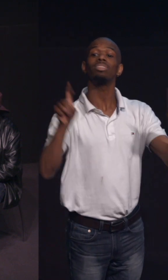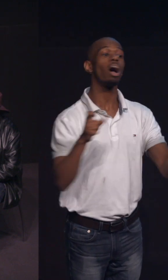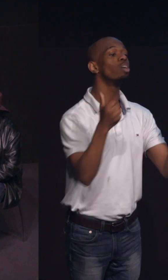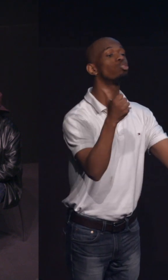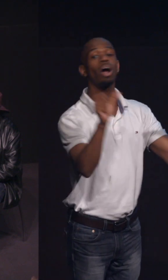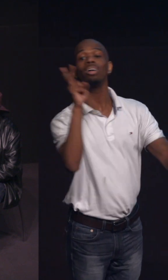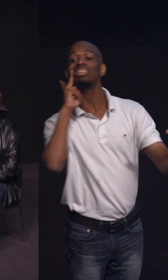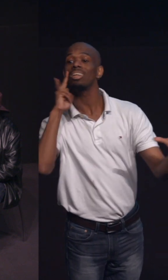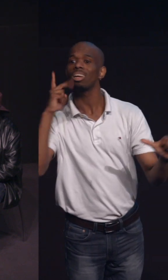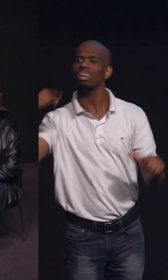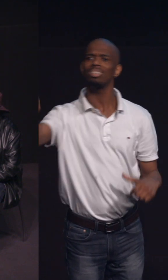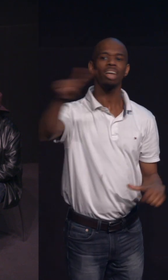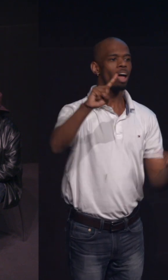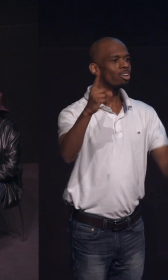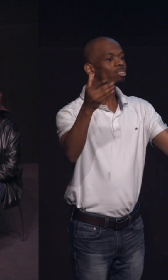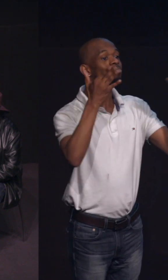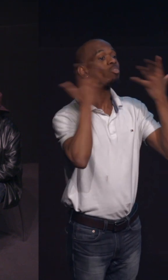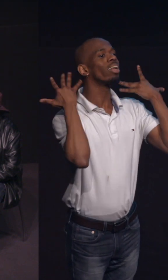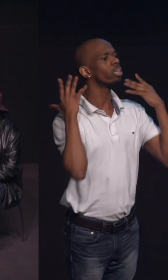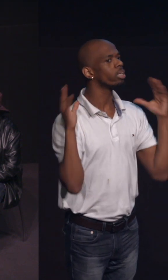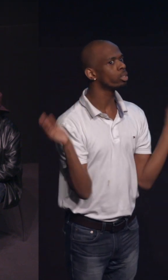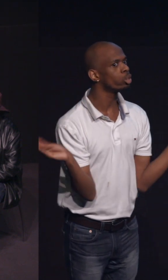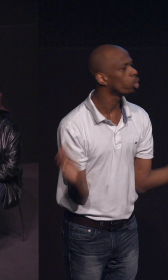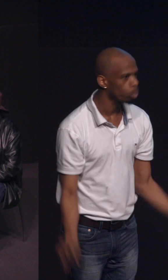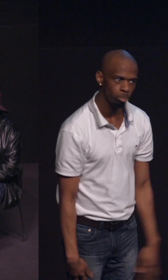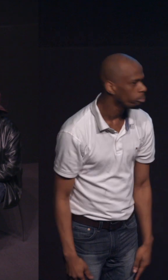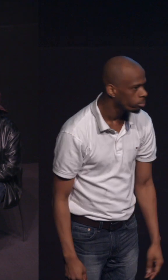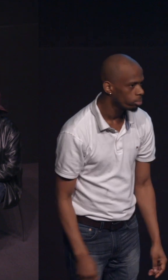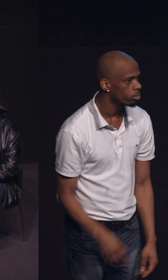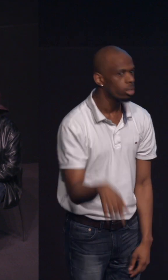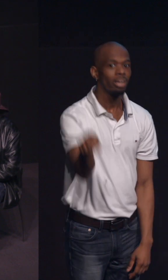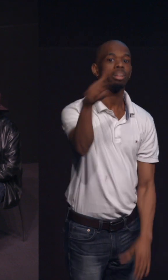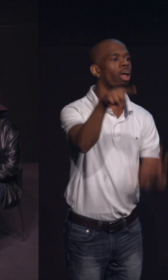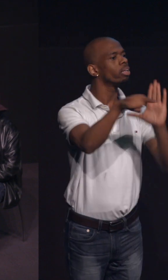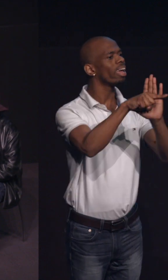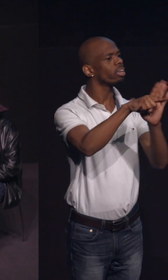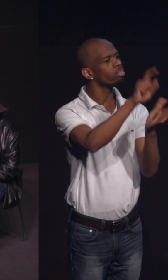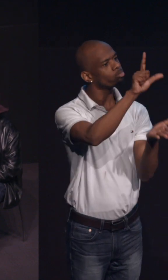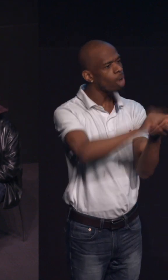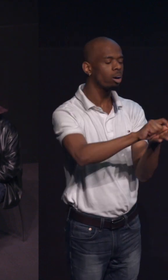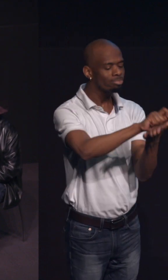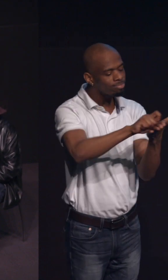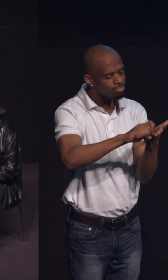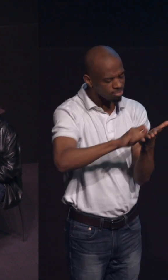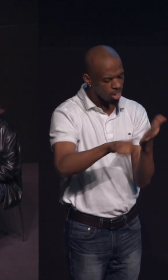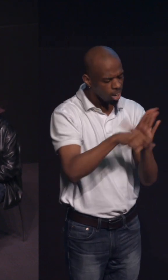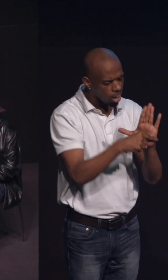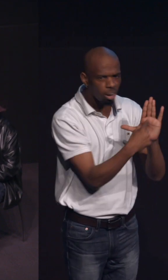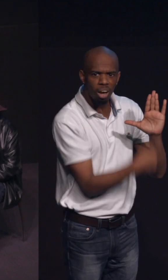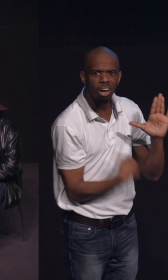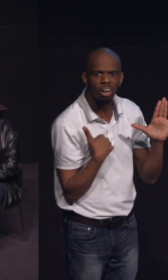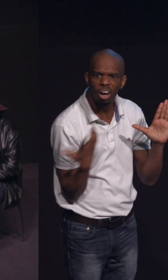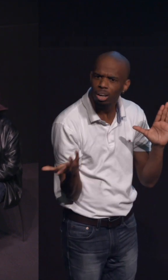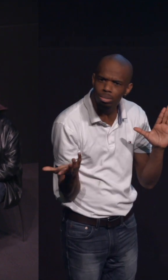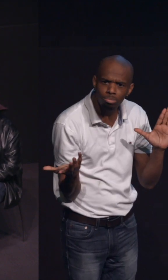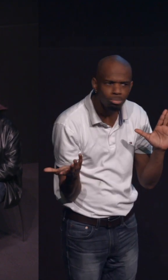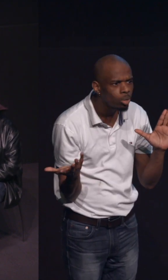meaning they've written articles and stuff about us. But most important about EARTHseed Farm